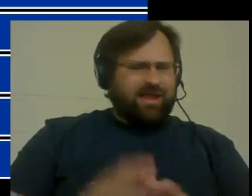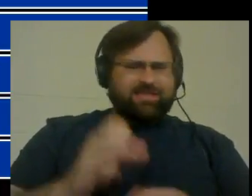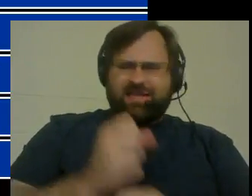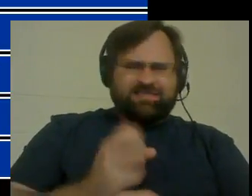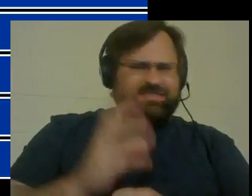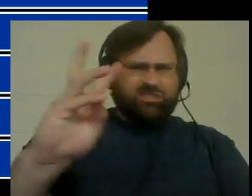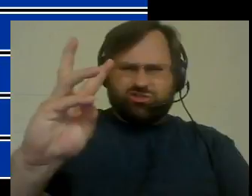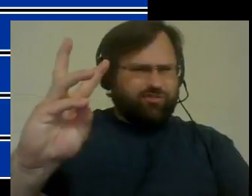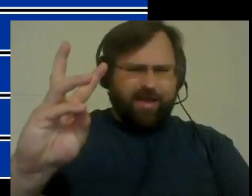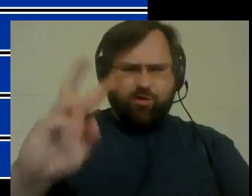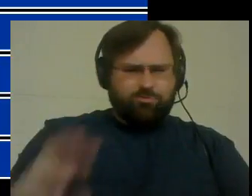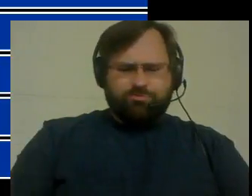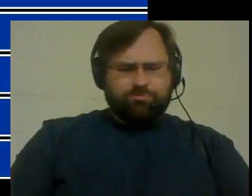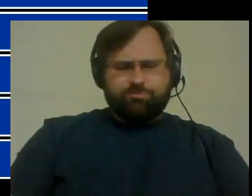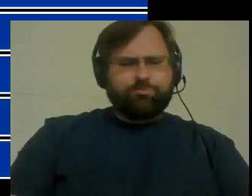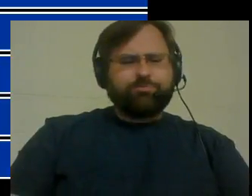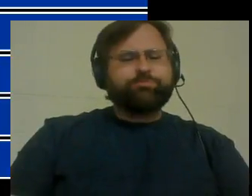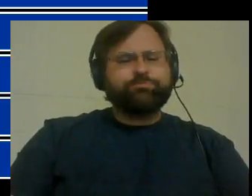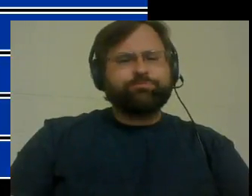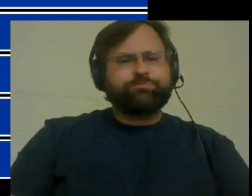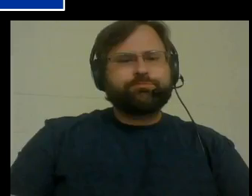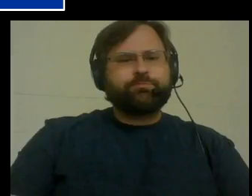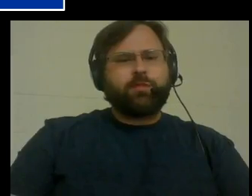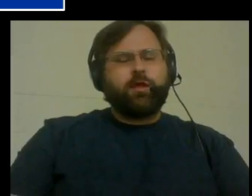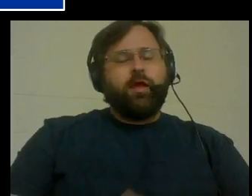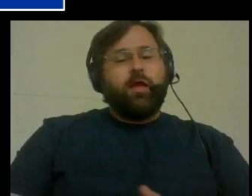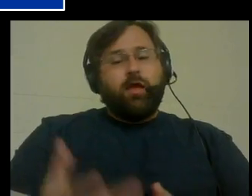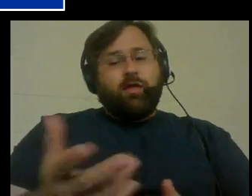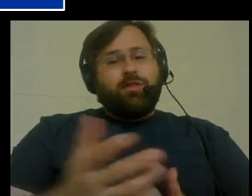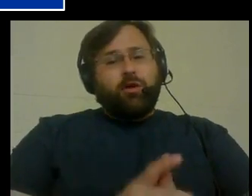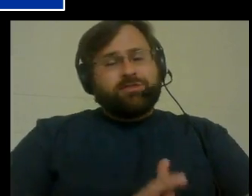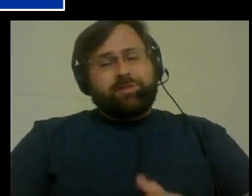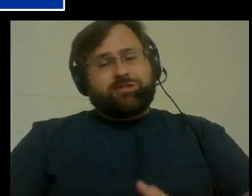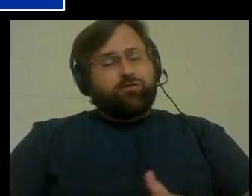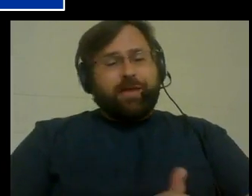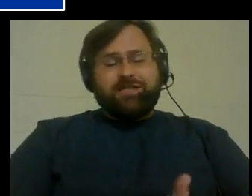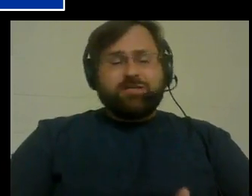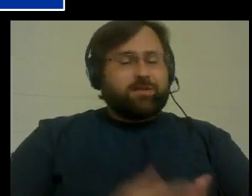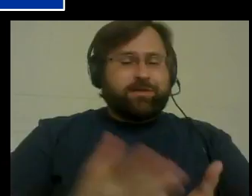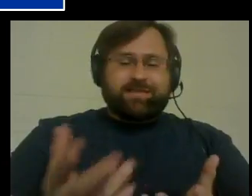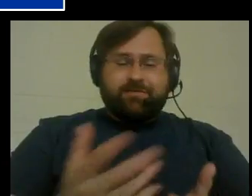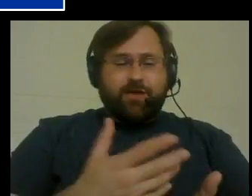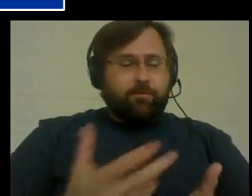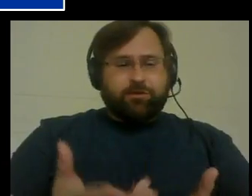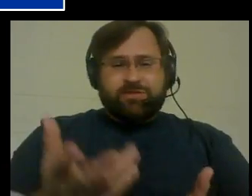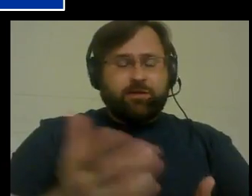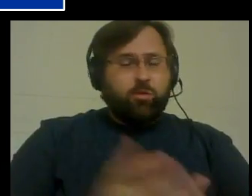cannot sign six years from now there are also special formations that we see in numbers